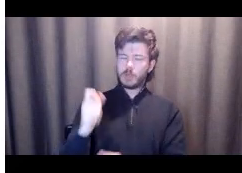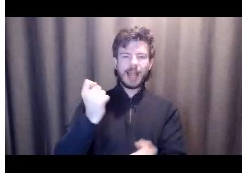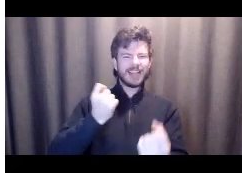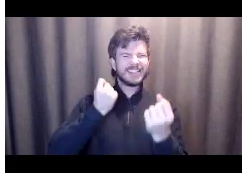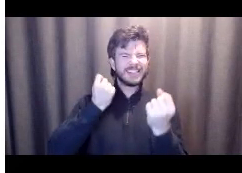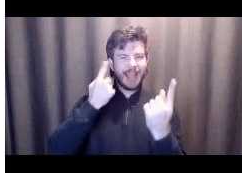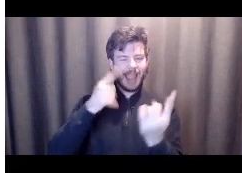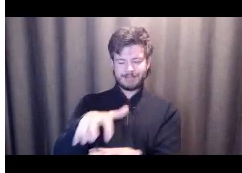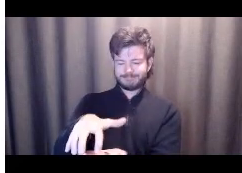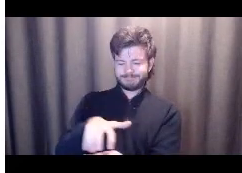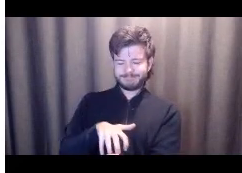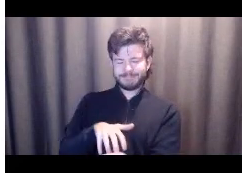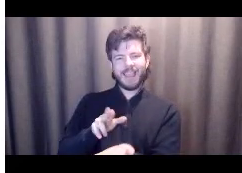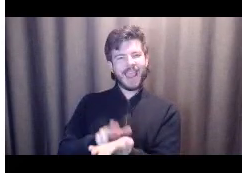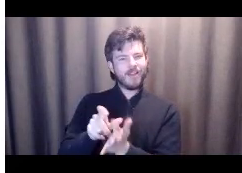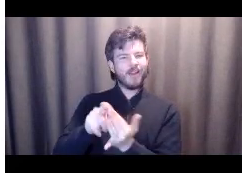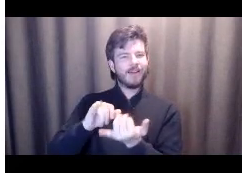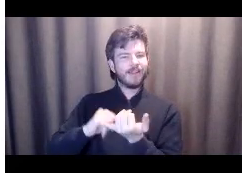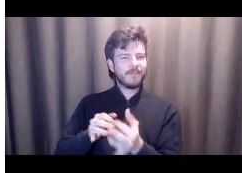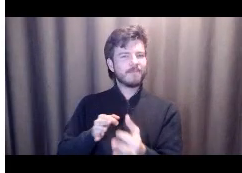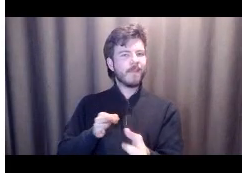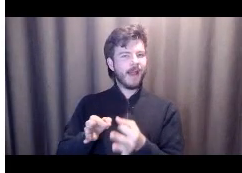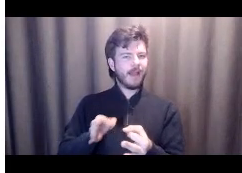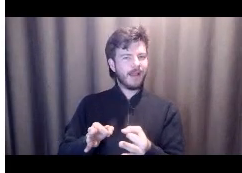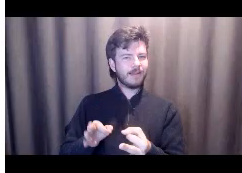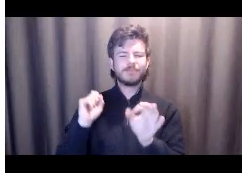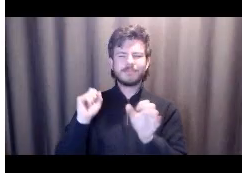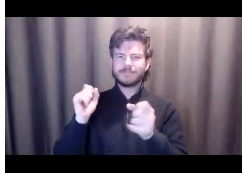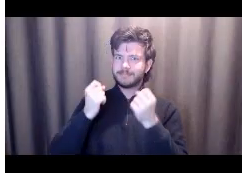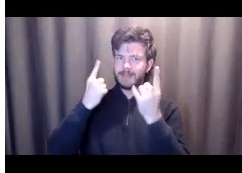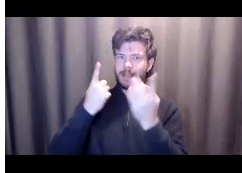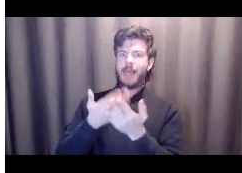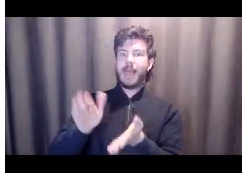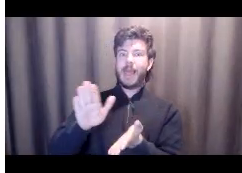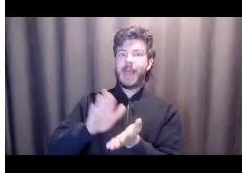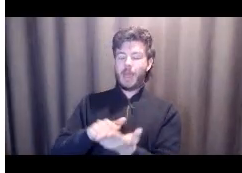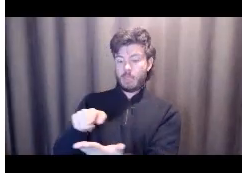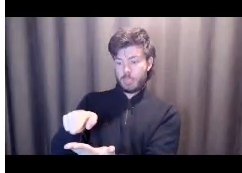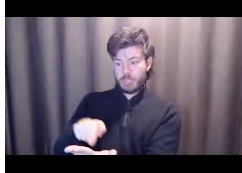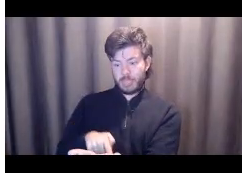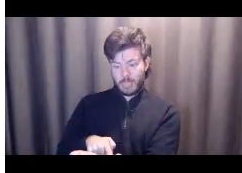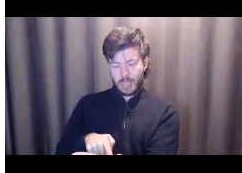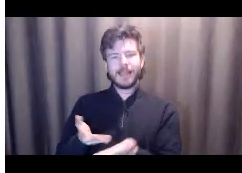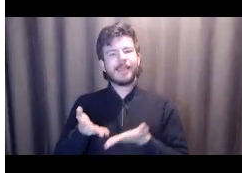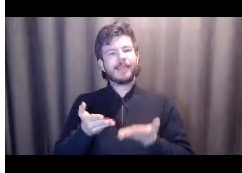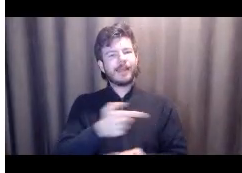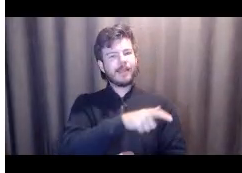can spend their funding on NDIS supports and in line with what's in their plan.